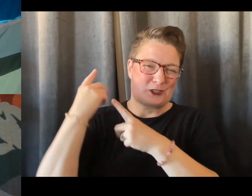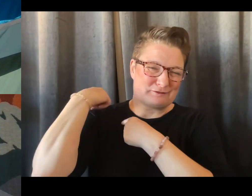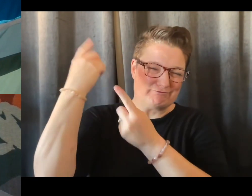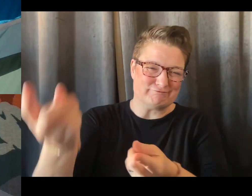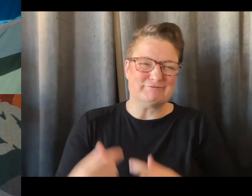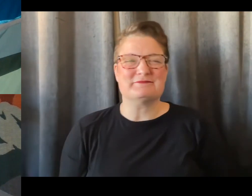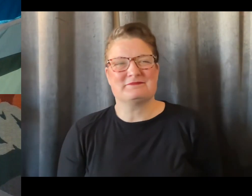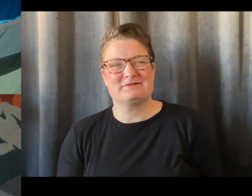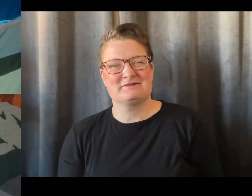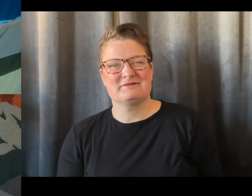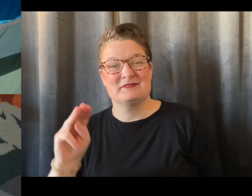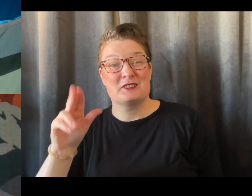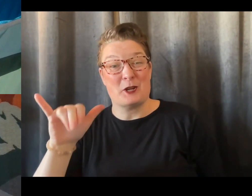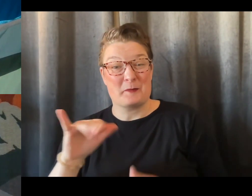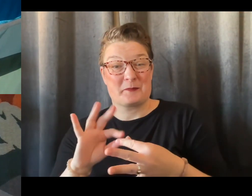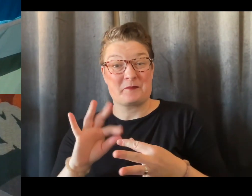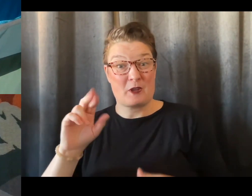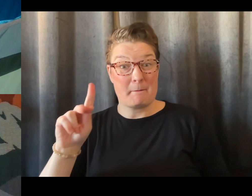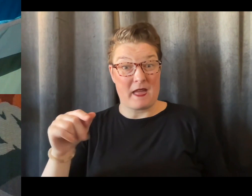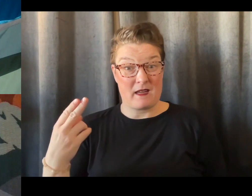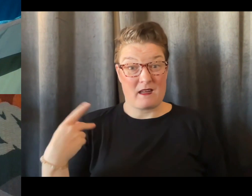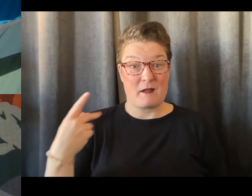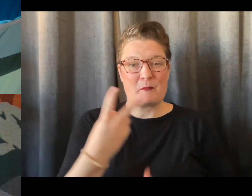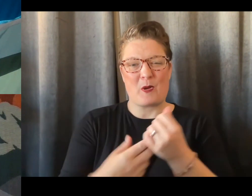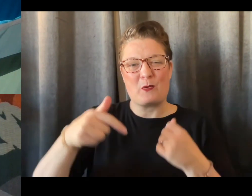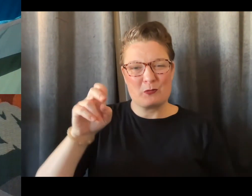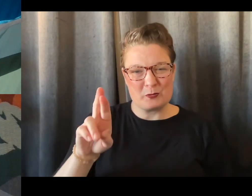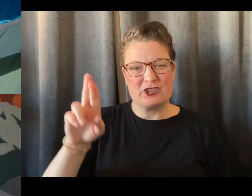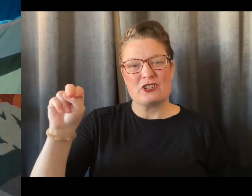Nomy: Rebekah and I are both queer, non binary, white, disabled Jews and Hebrew